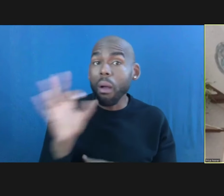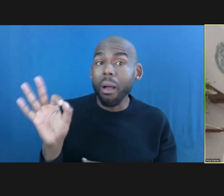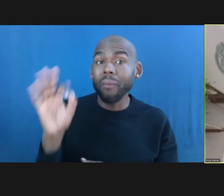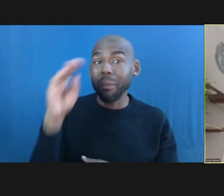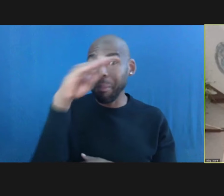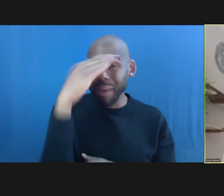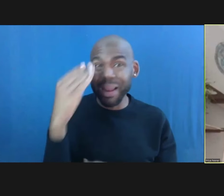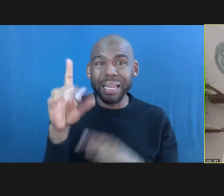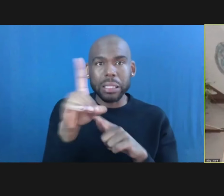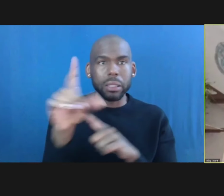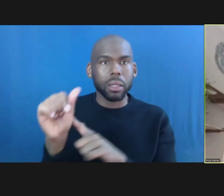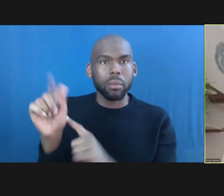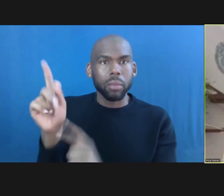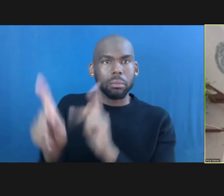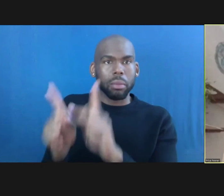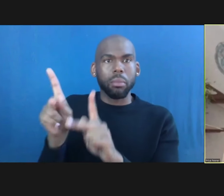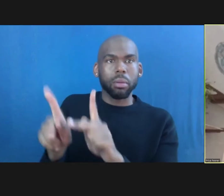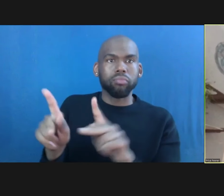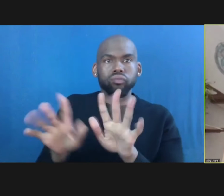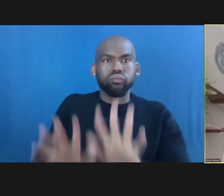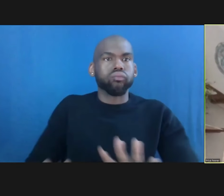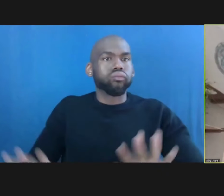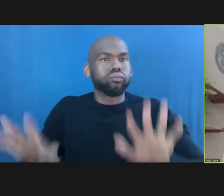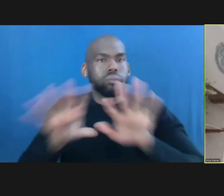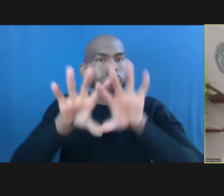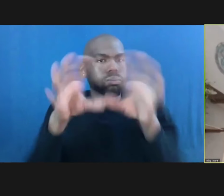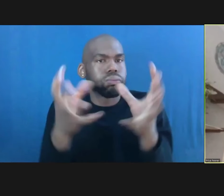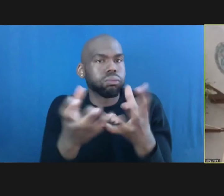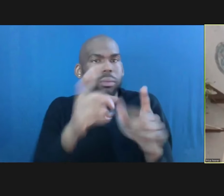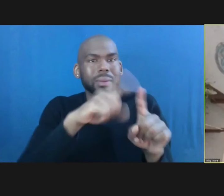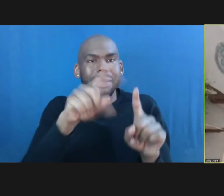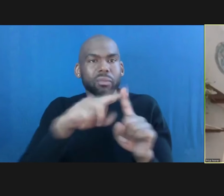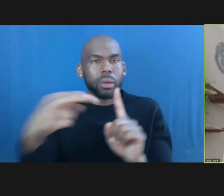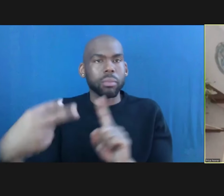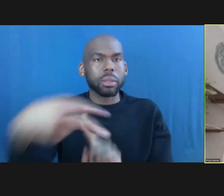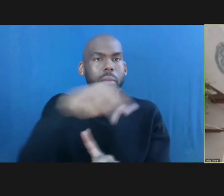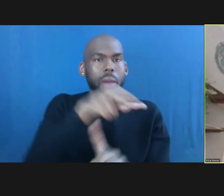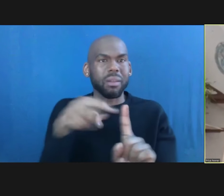individuals all across the globe from different perspectives our five panelists, Anita Cameron,